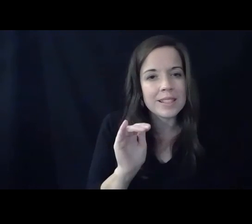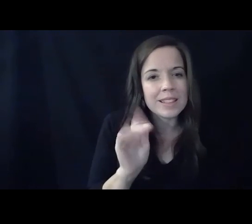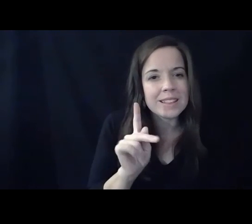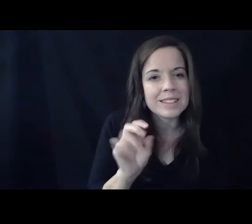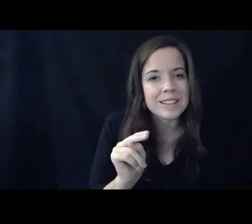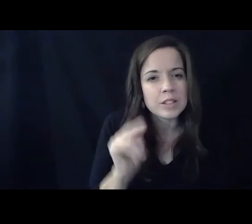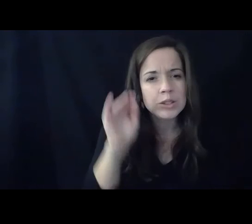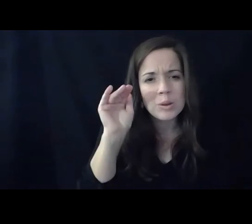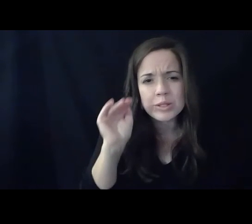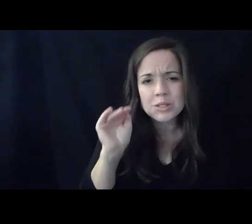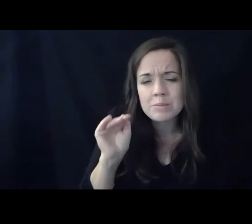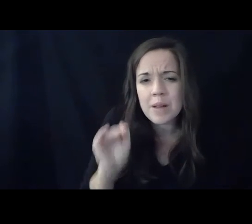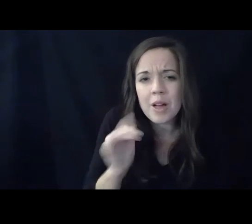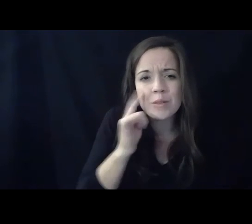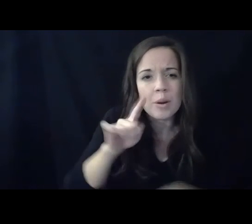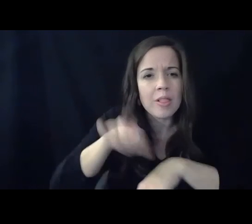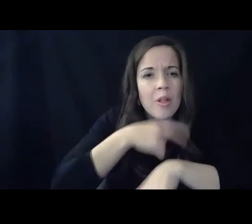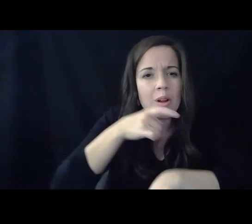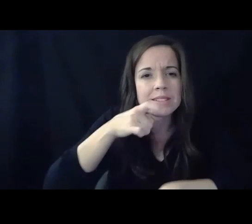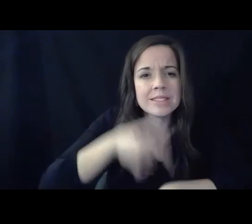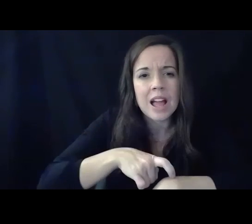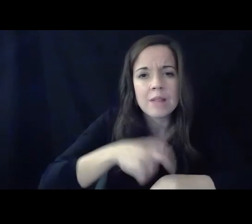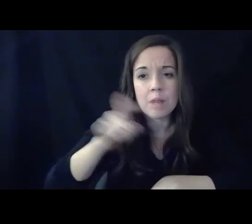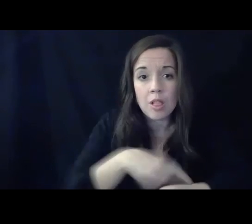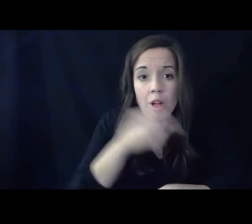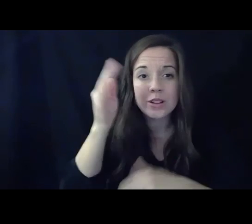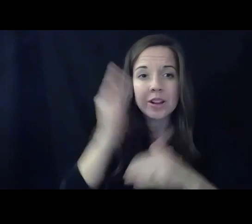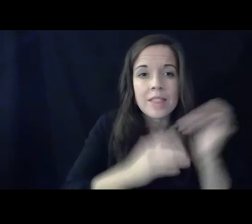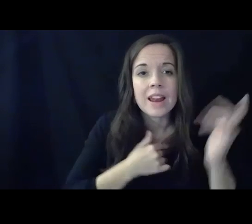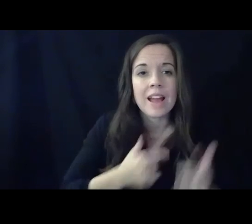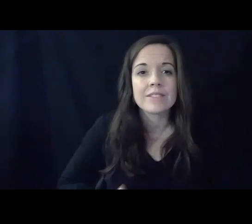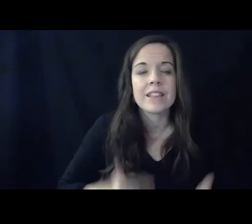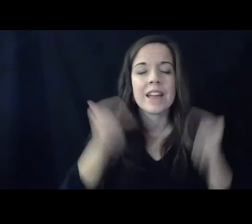and for such a long time, longer than I’ve lived, I fit inside my mother